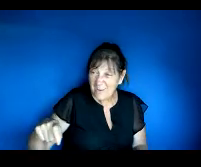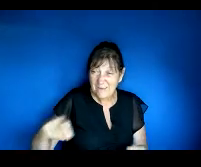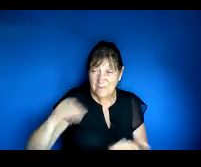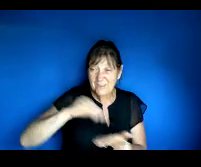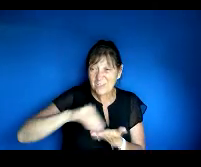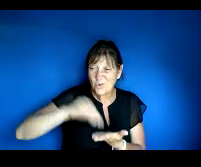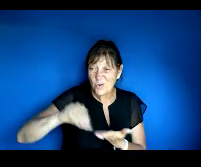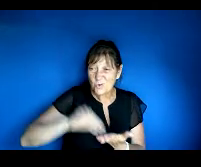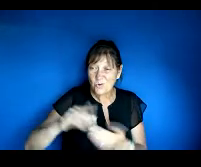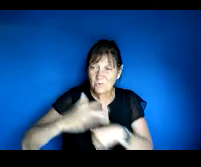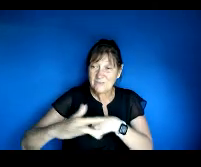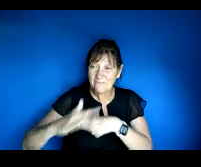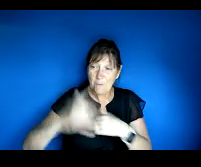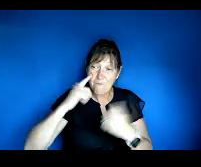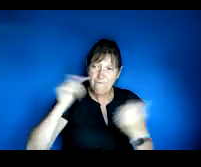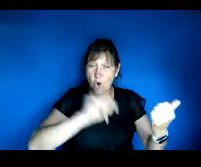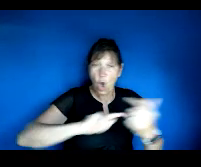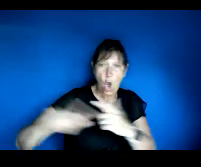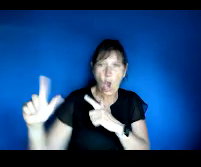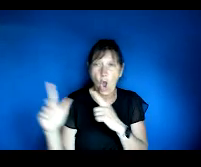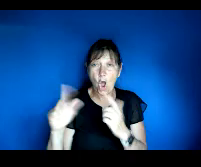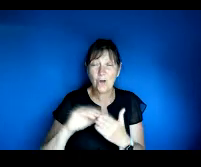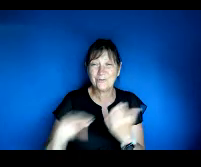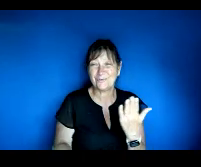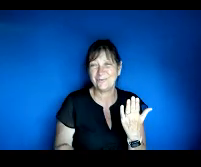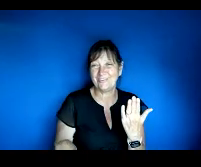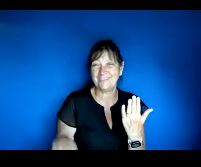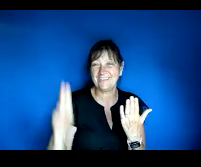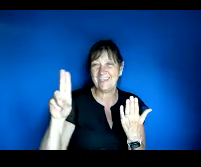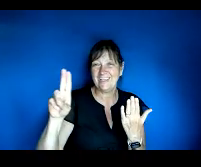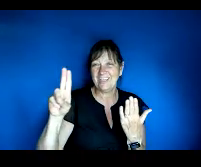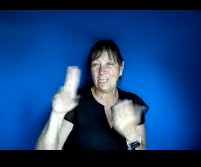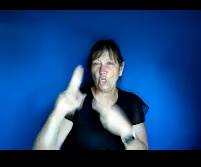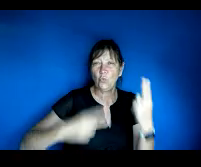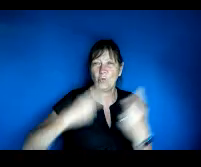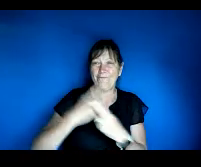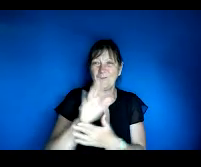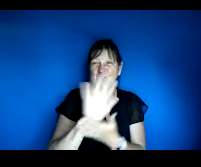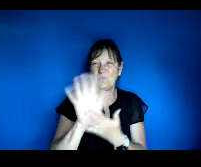just because of the universal design of the course. But that is an accommodation that we do provide, and definitely one